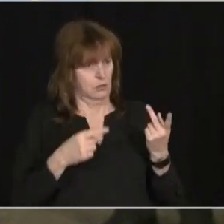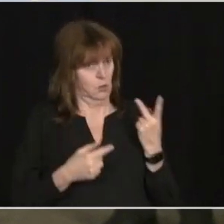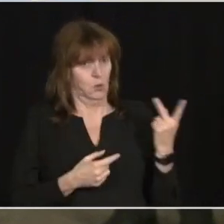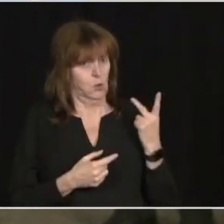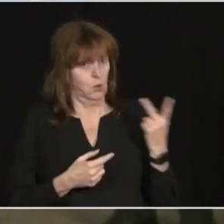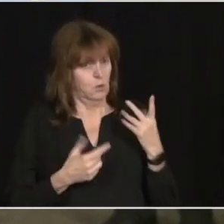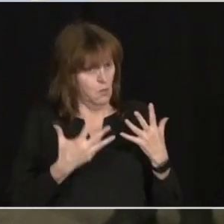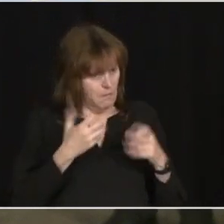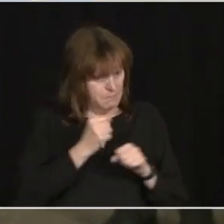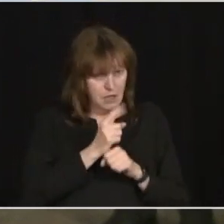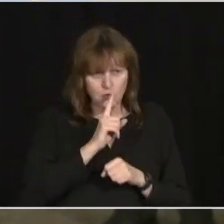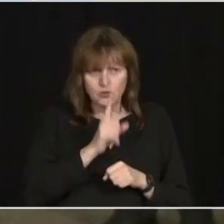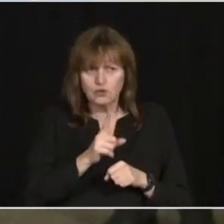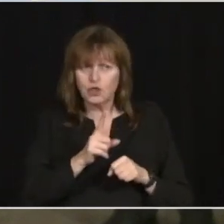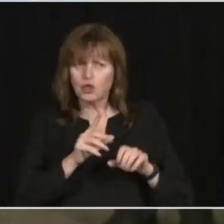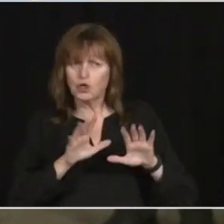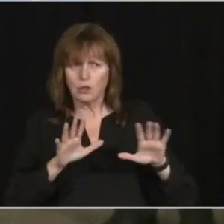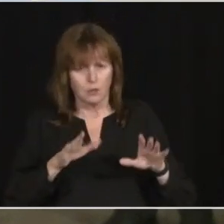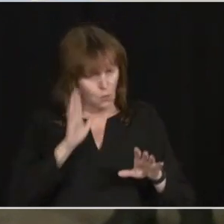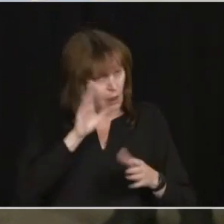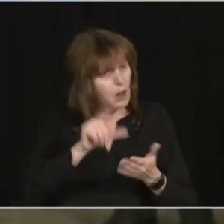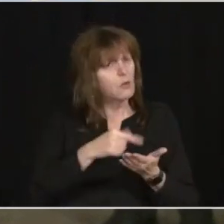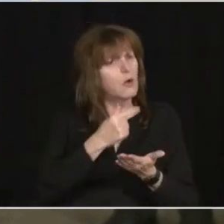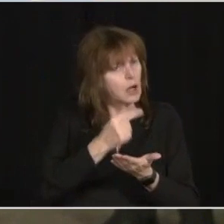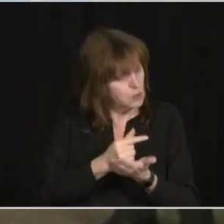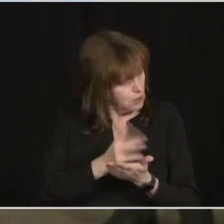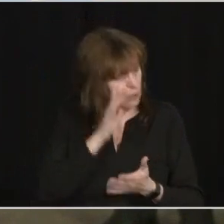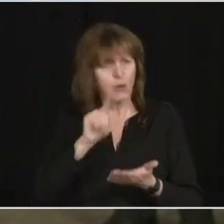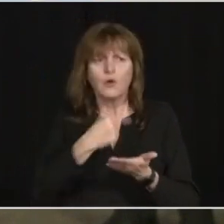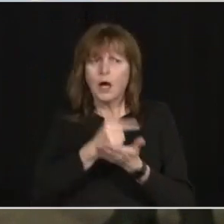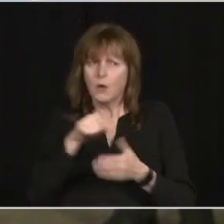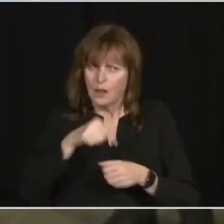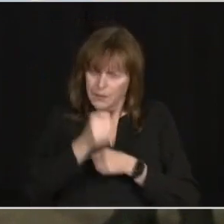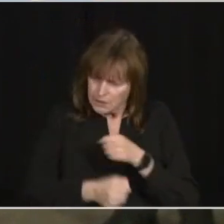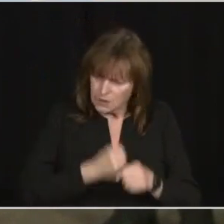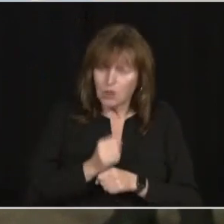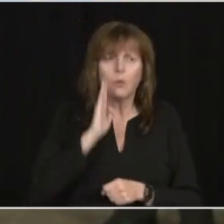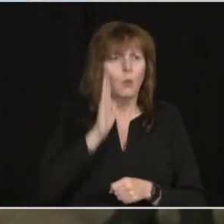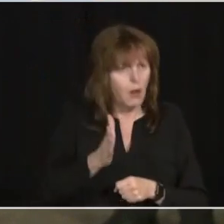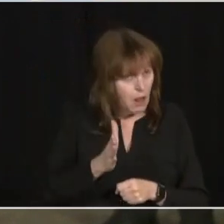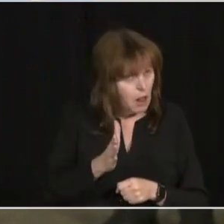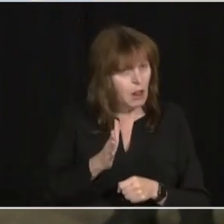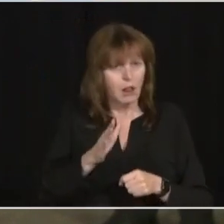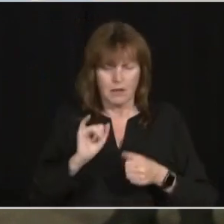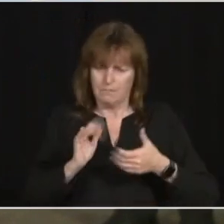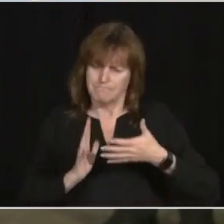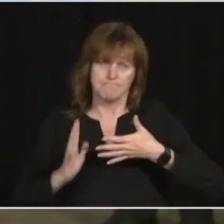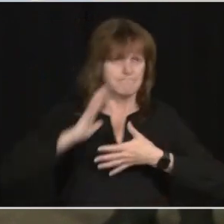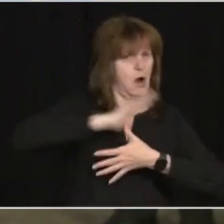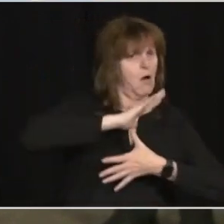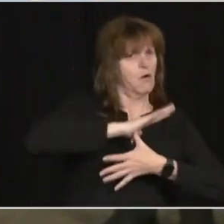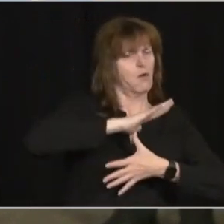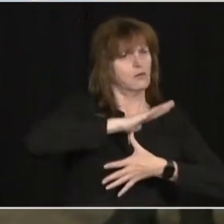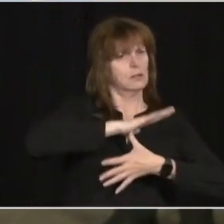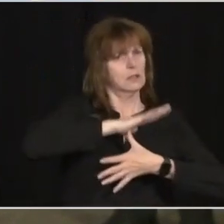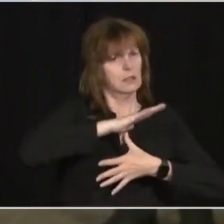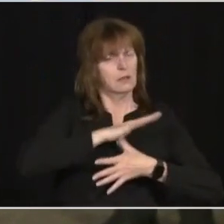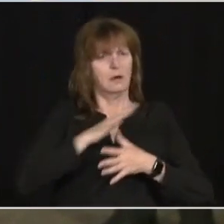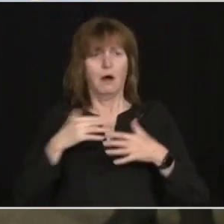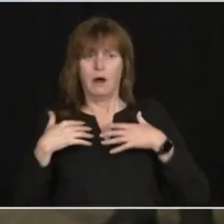sure that we see the kids graduate this year. That's our number one concern. Health, number one, and right after that, making